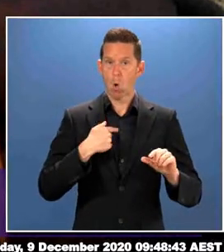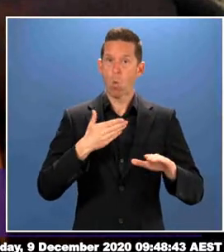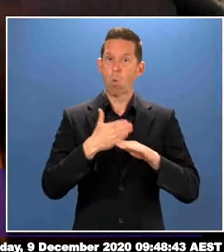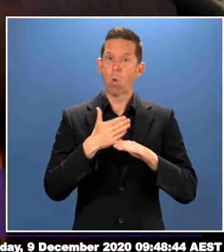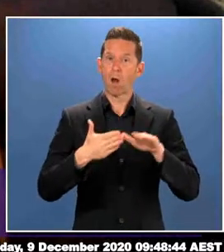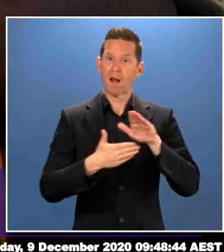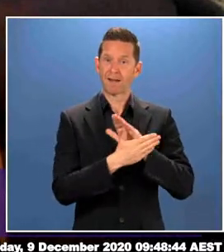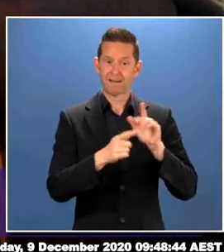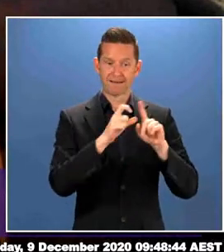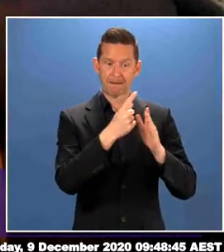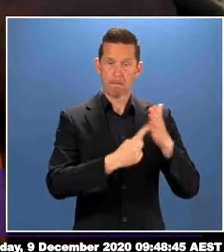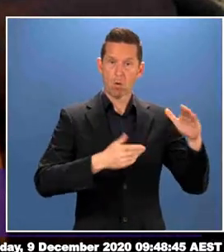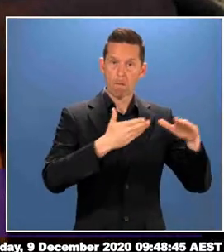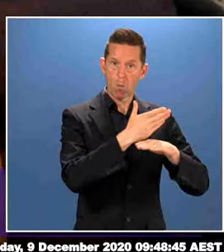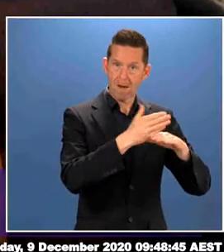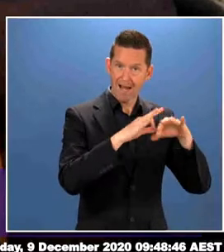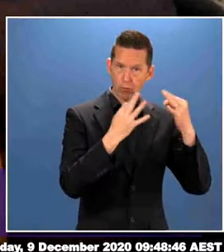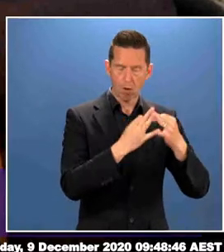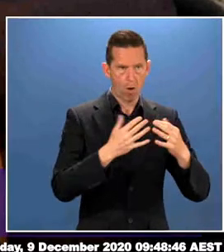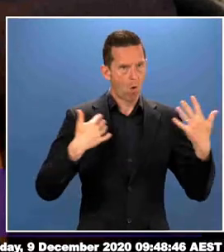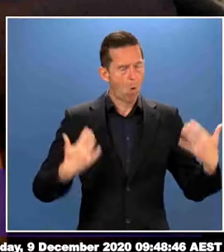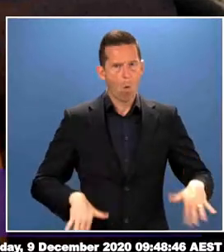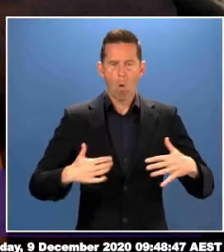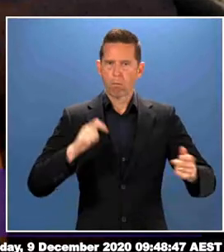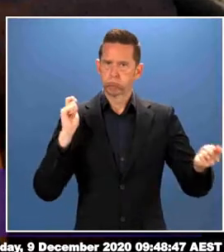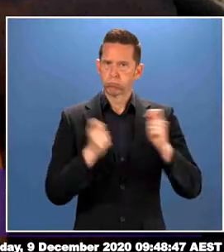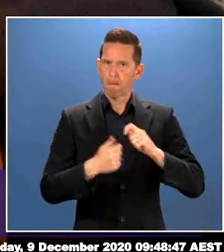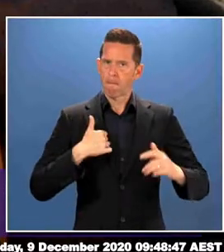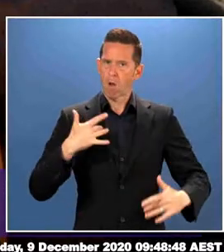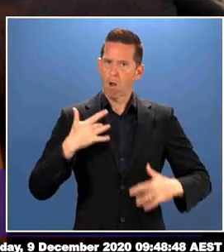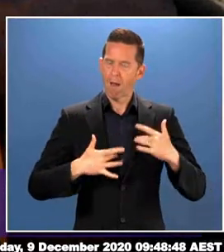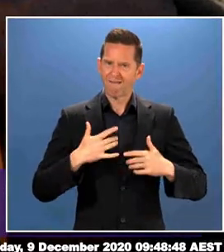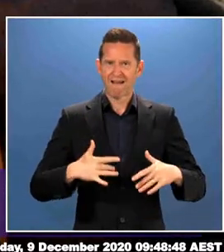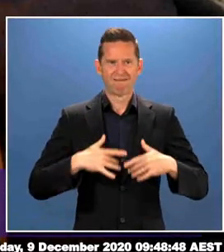life-changing for me. I managed to find a really good one here, just at a fair, in Victoria.